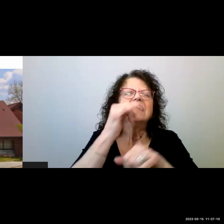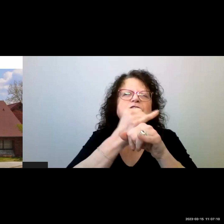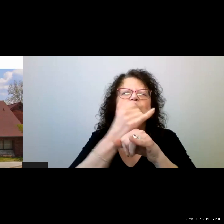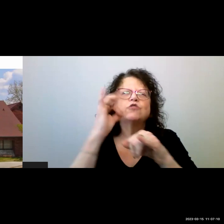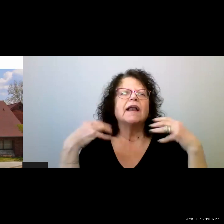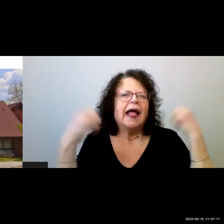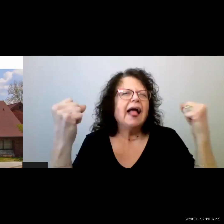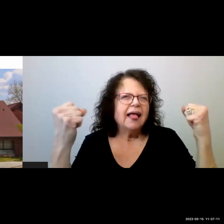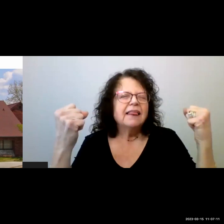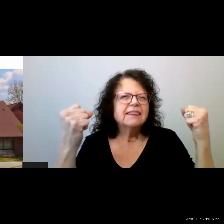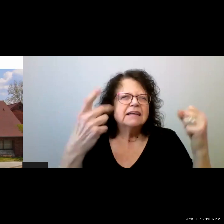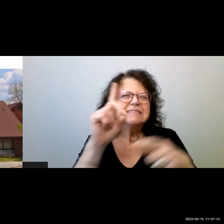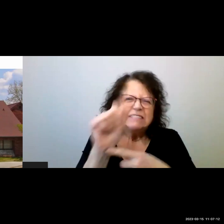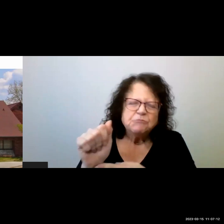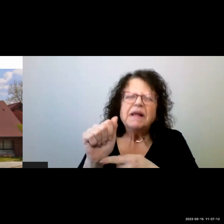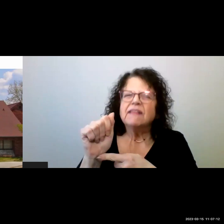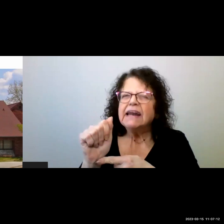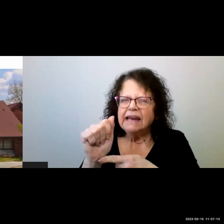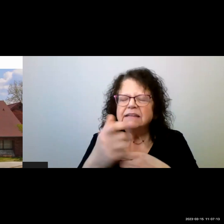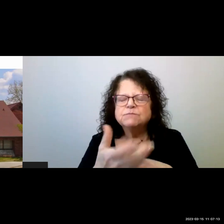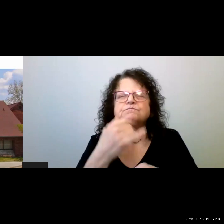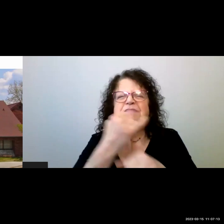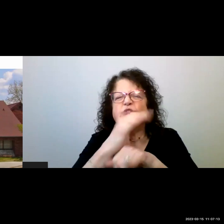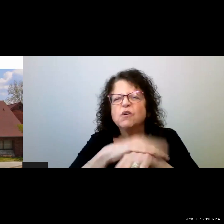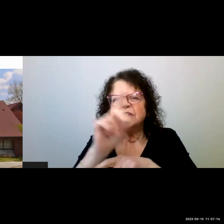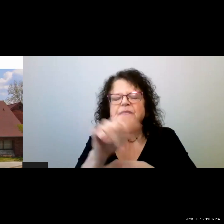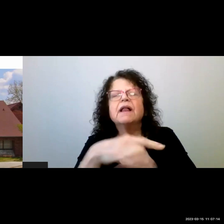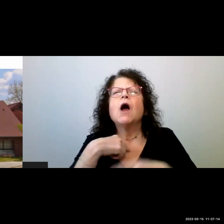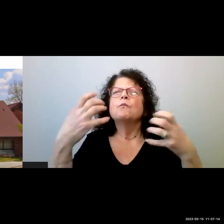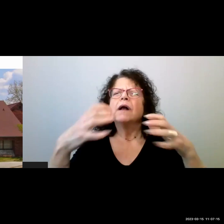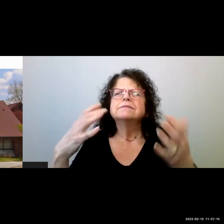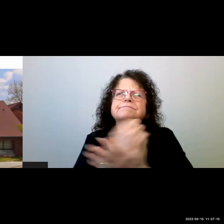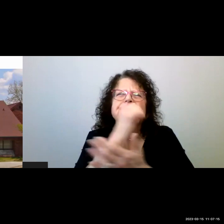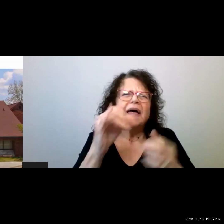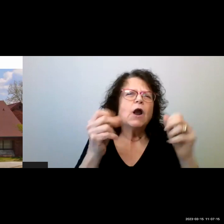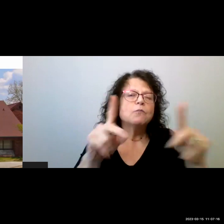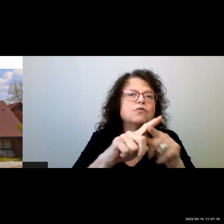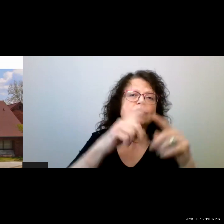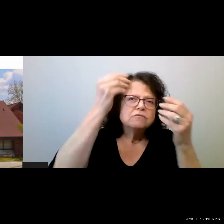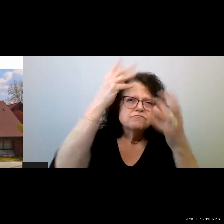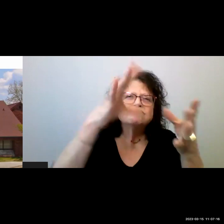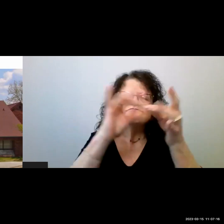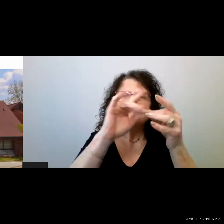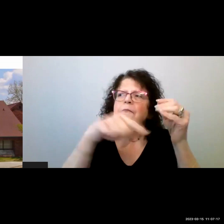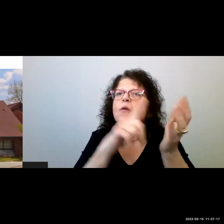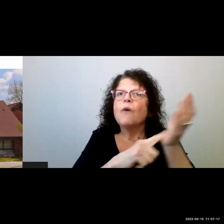to take an opportunity to let you know about some of the accommodations we have available.